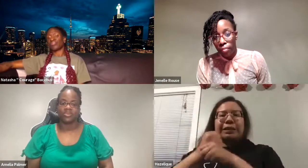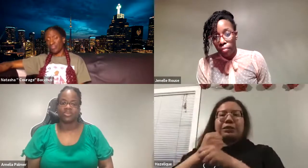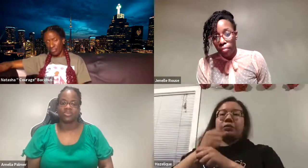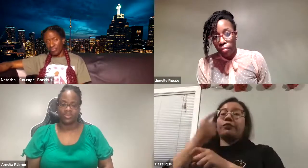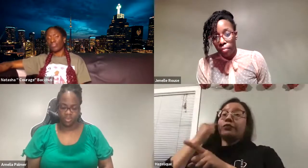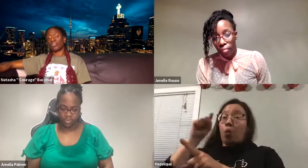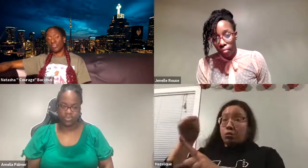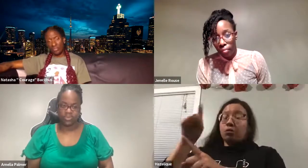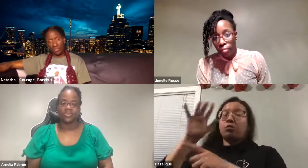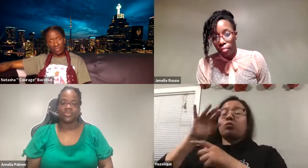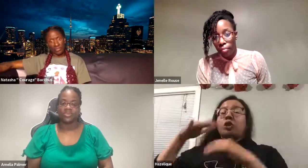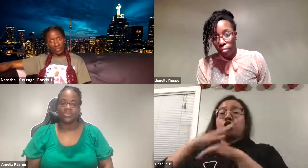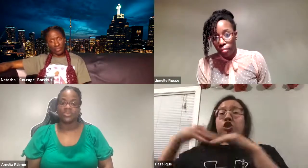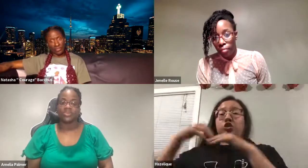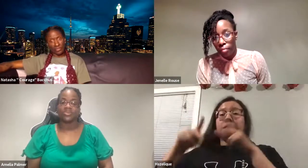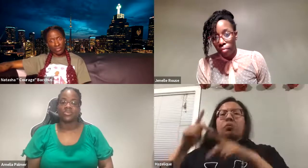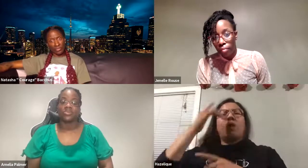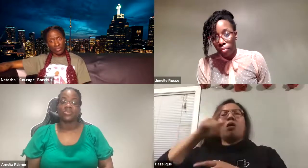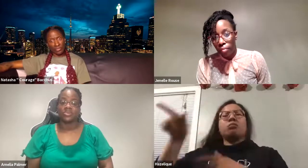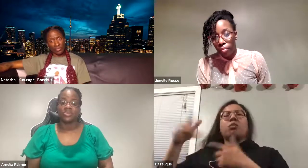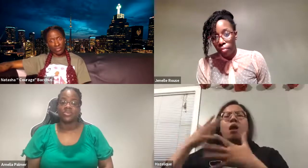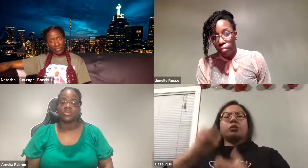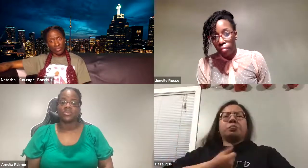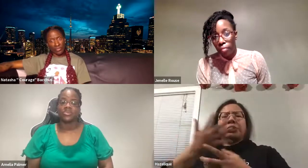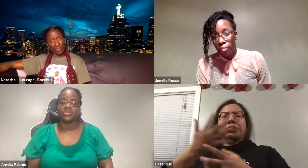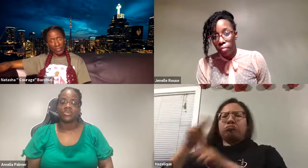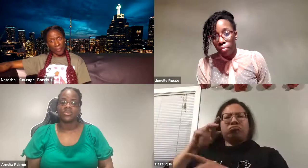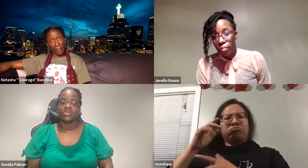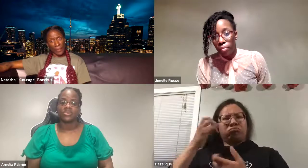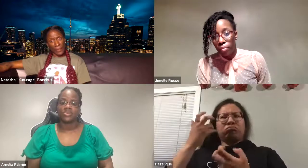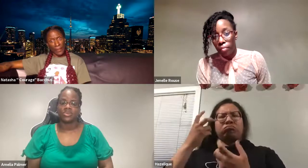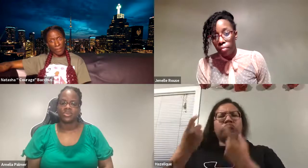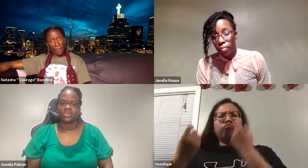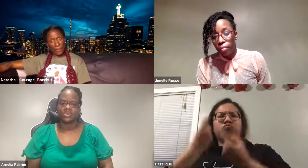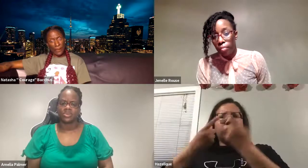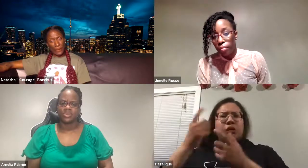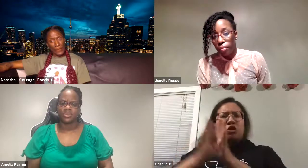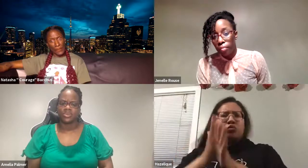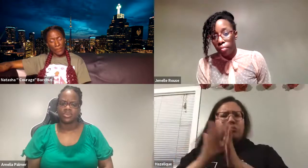they basically were colonized and they tried to get rid of the indigenous languages